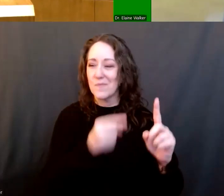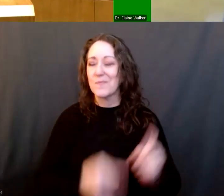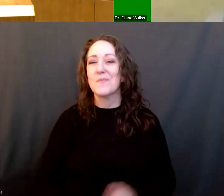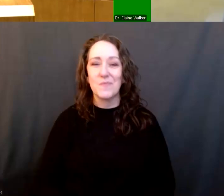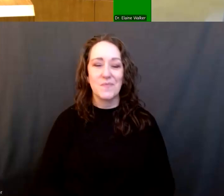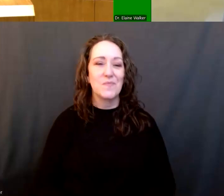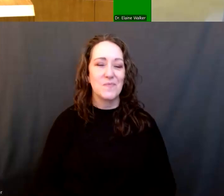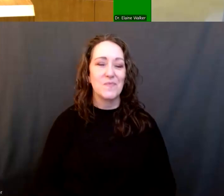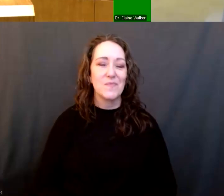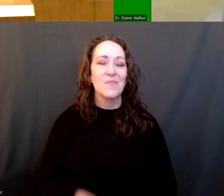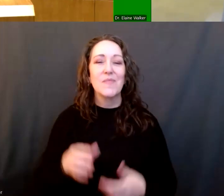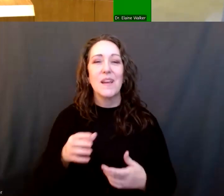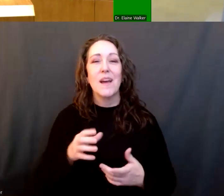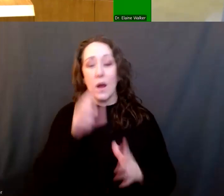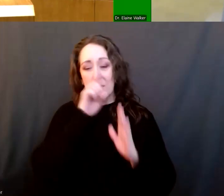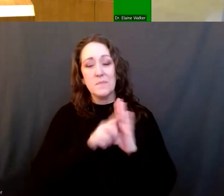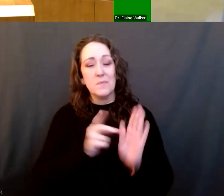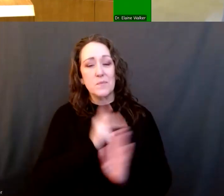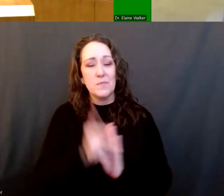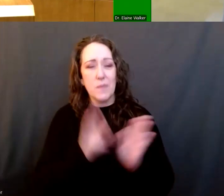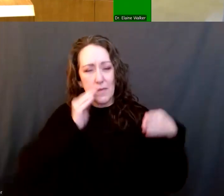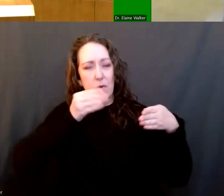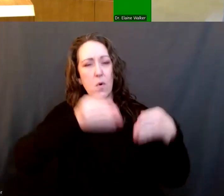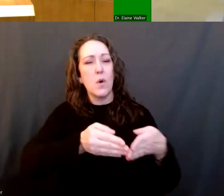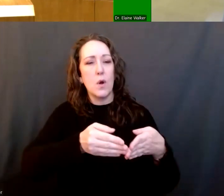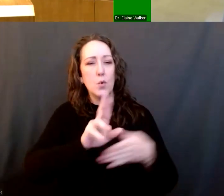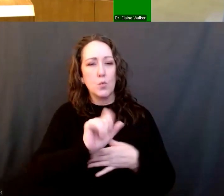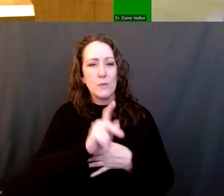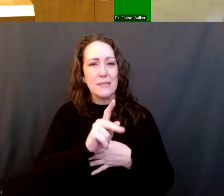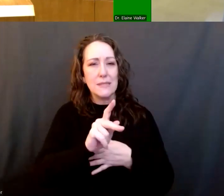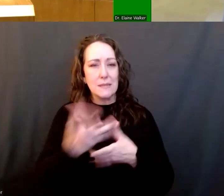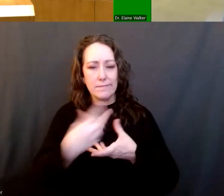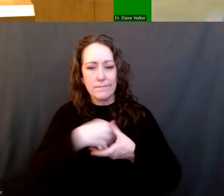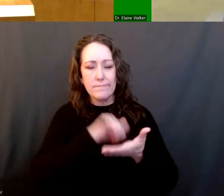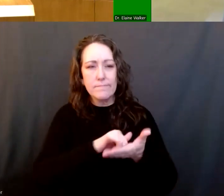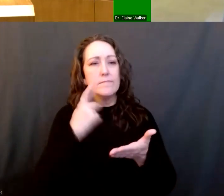our research program has been focused on uh risk factors for major major mental illness especially